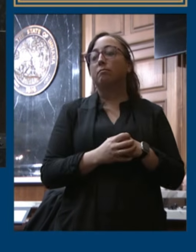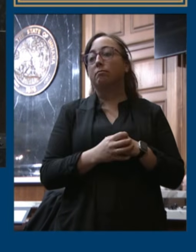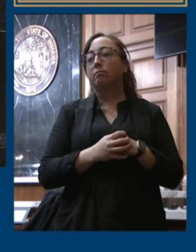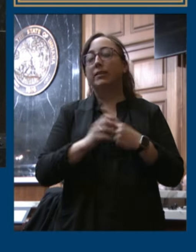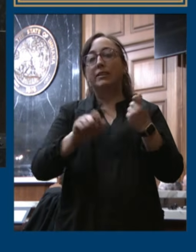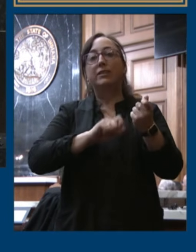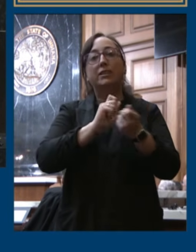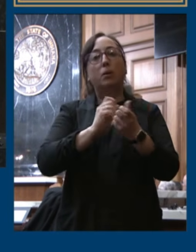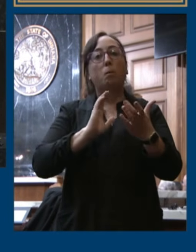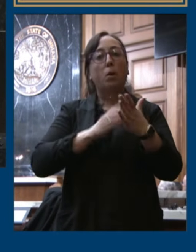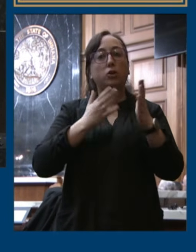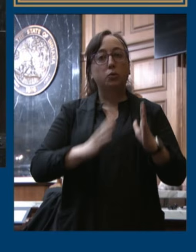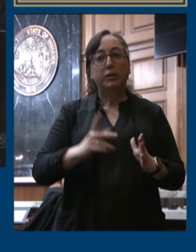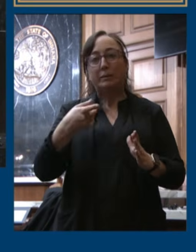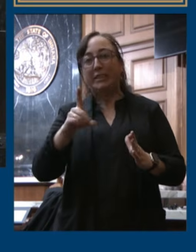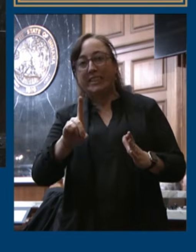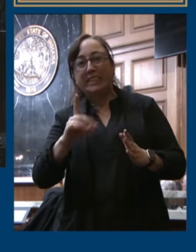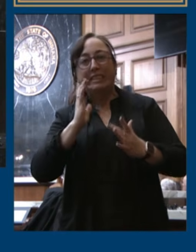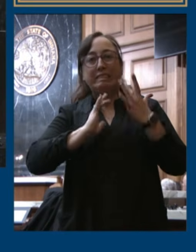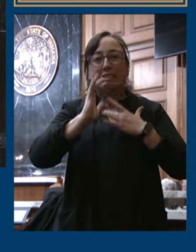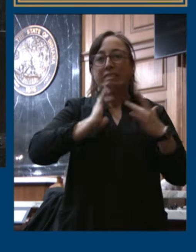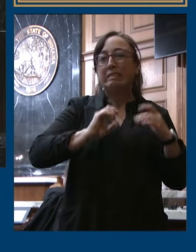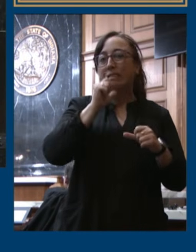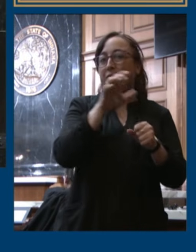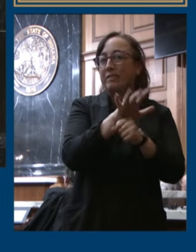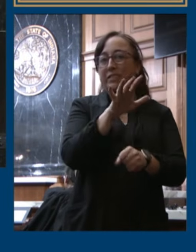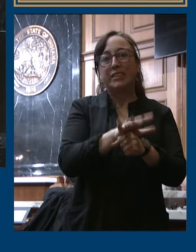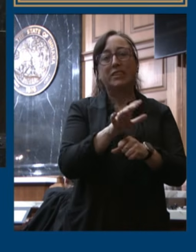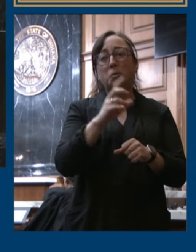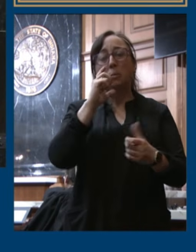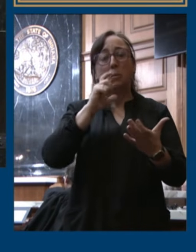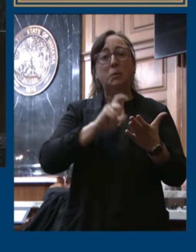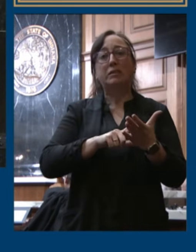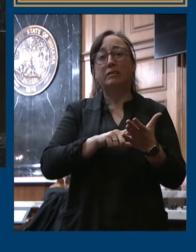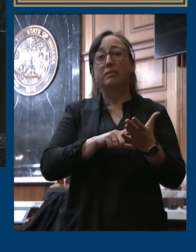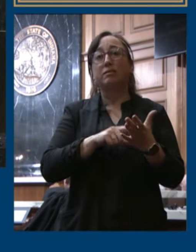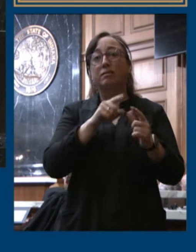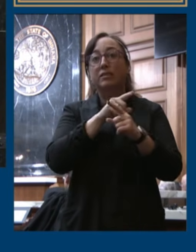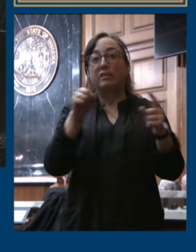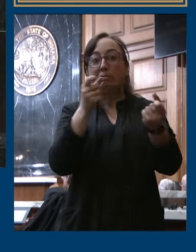ATTORNEYS. SPECIFICALLY, PROSECUTORS AND PUBLIC DEFENDERS WHO, AS YOU CAN SEE, ARE CENTRAL TO PUBLIC SAFETY.